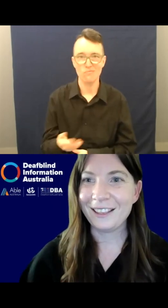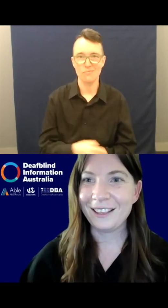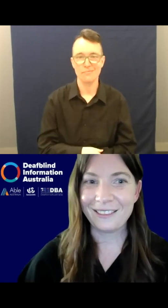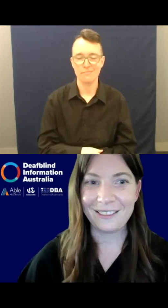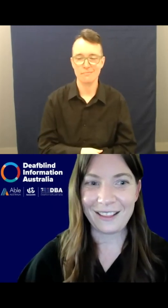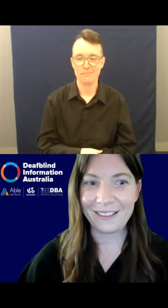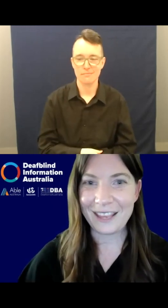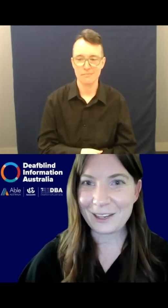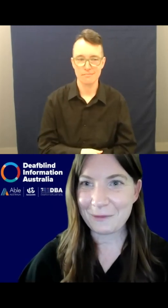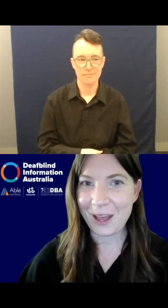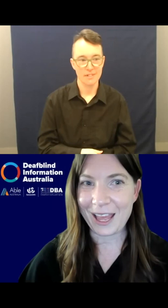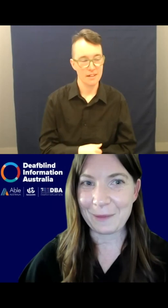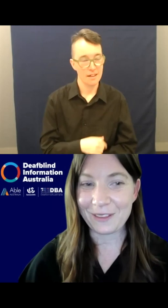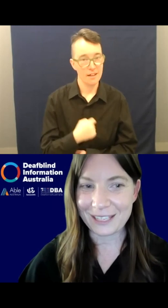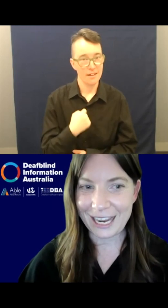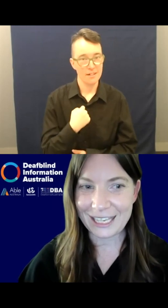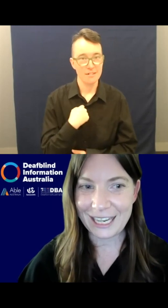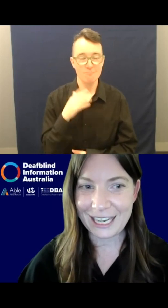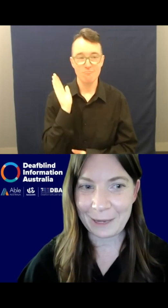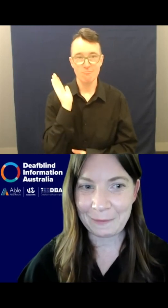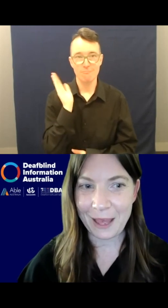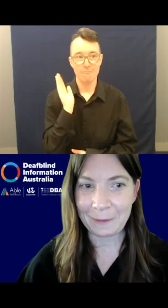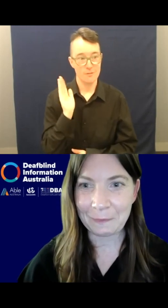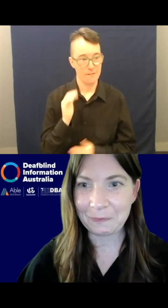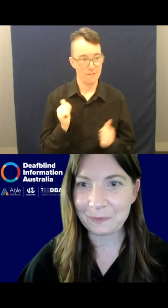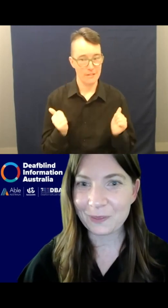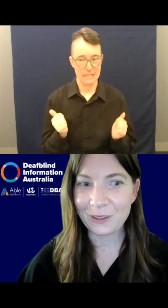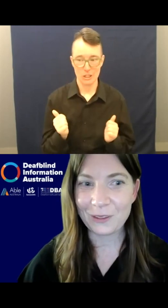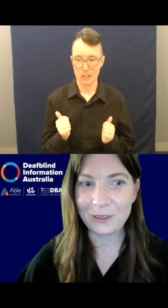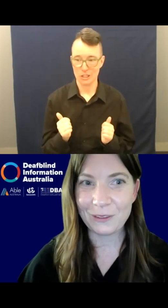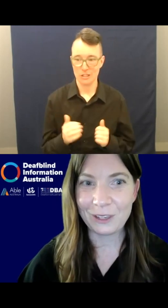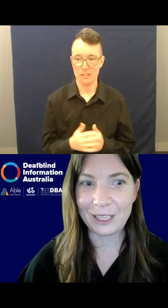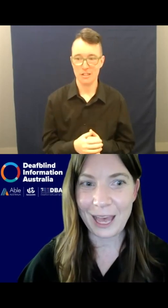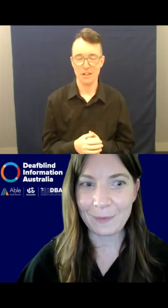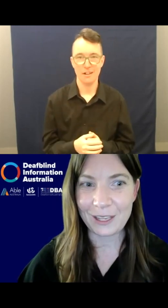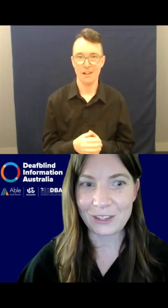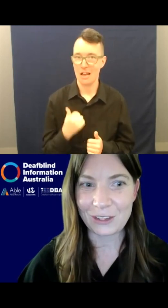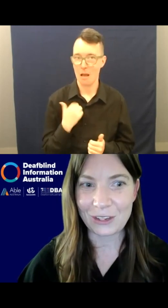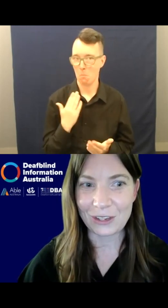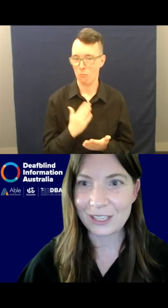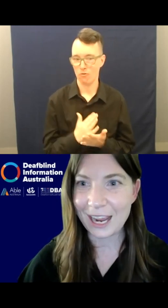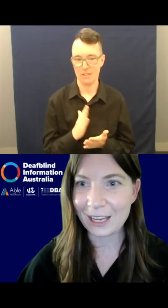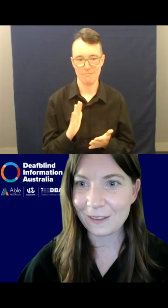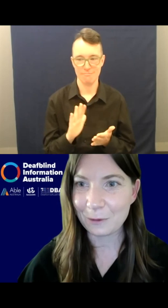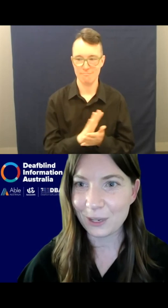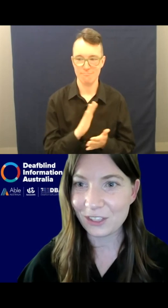So that's the end of my presentation. And I'm really happy to take some questions.